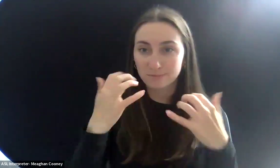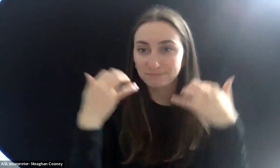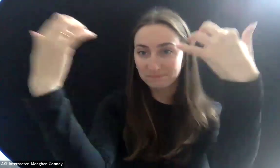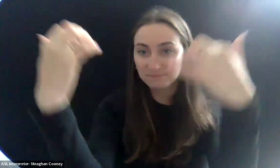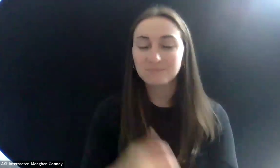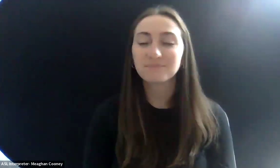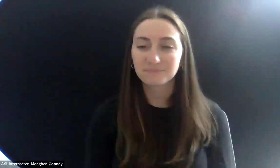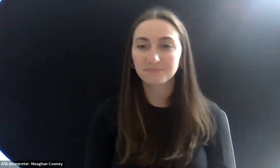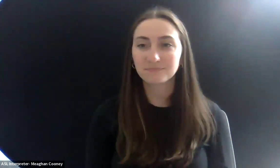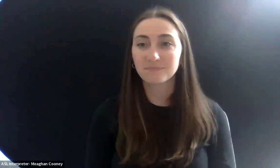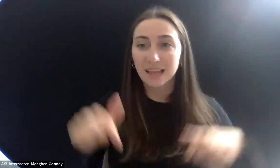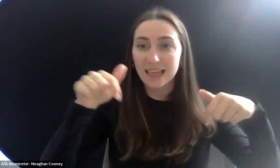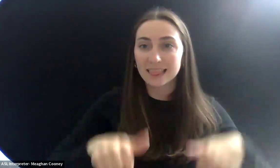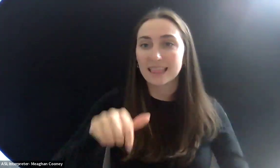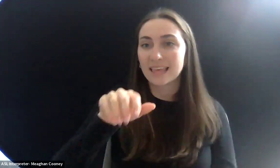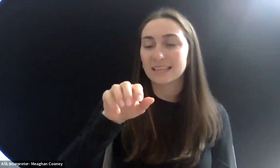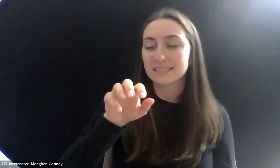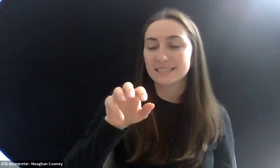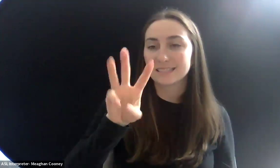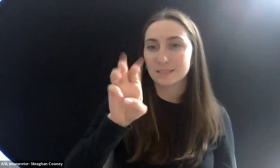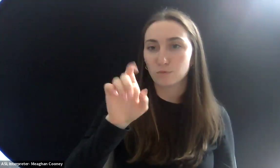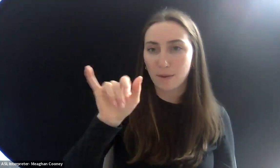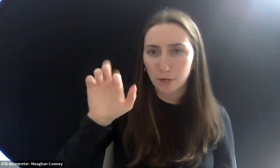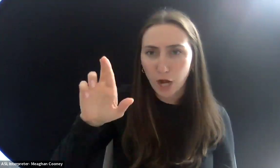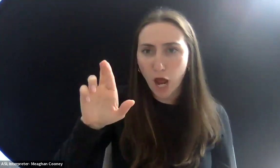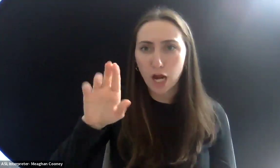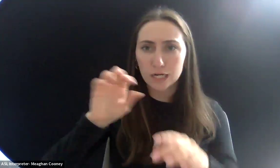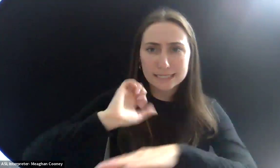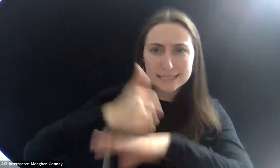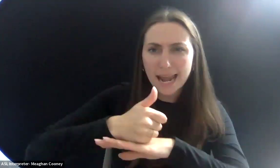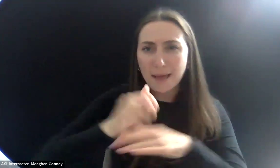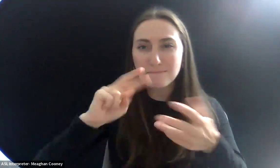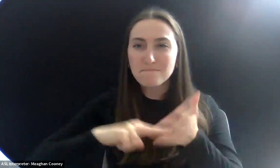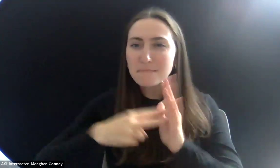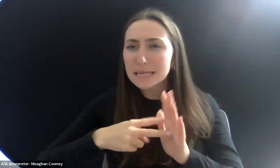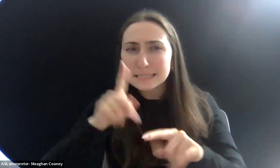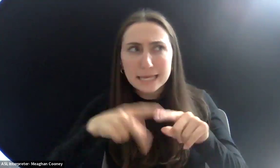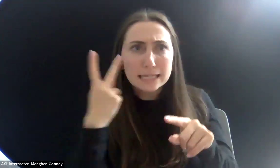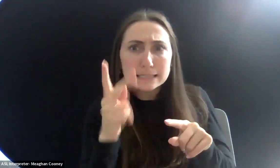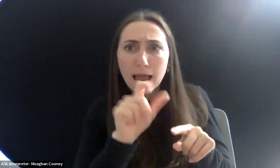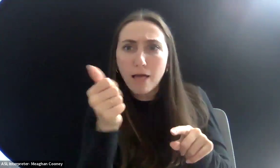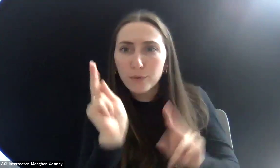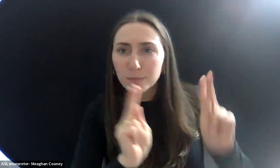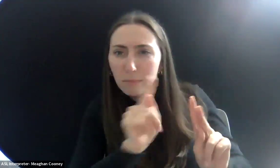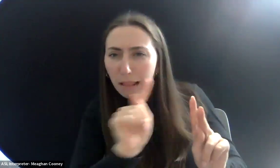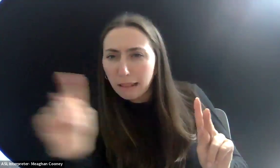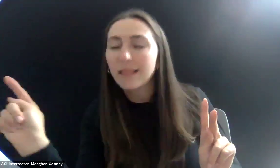This is webinar format, so I understand it can be a little mysterious as to how many other folks are here, but there are 32